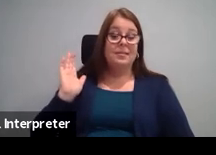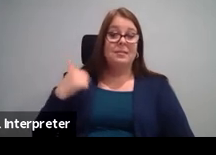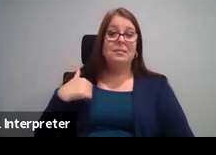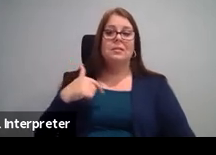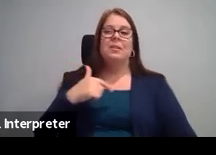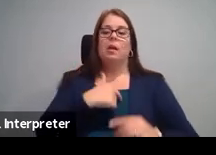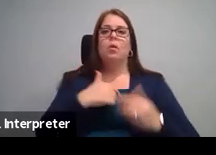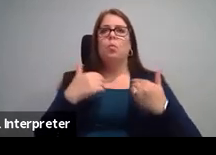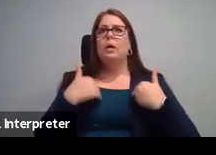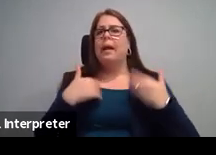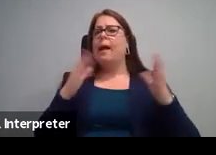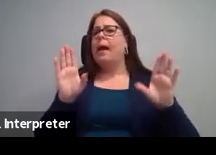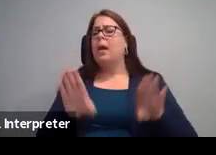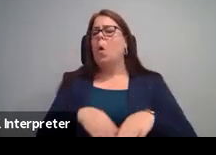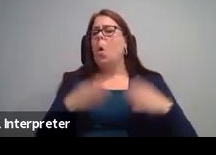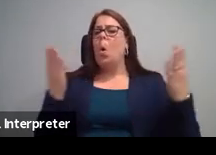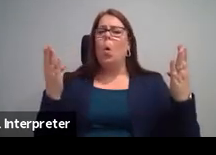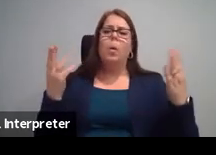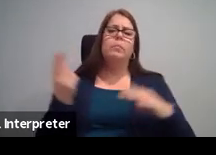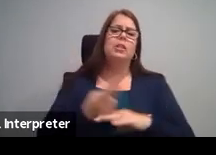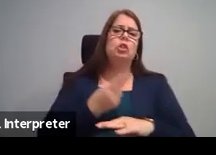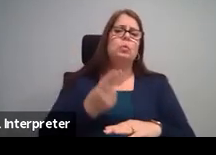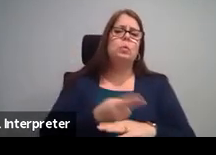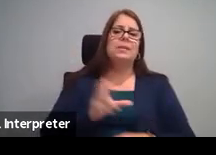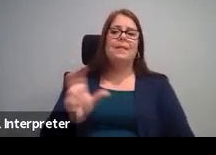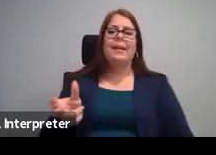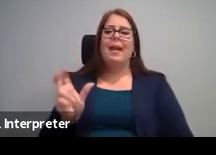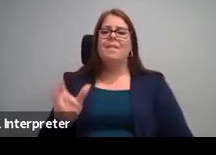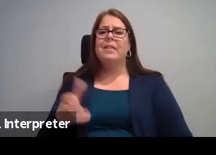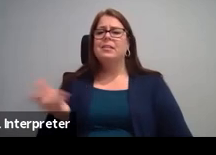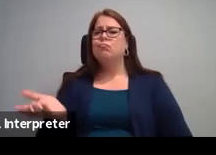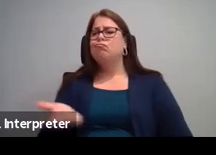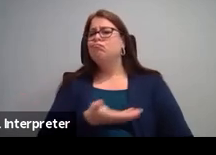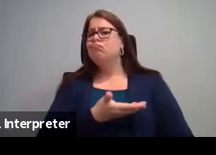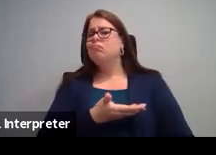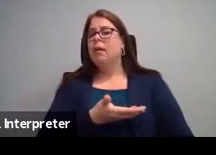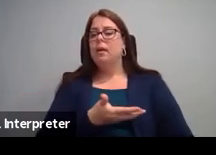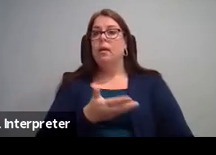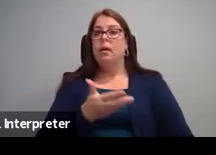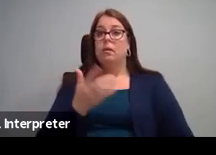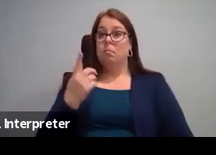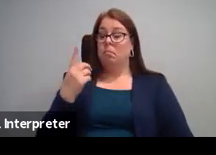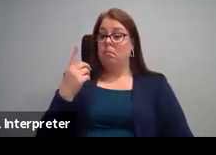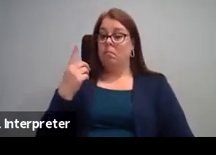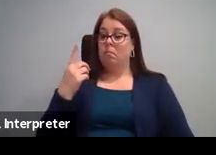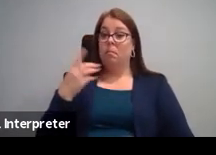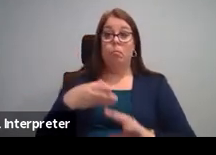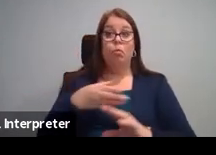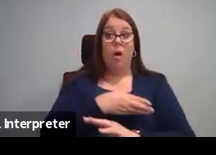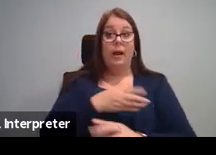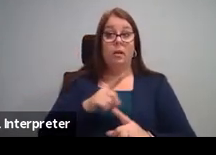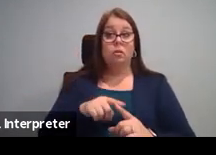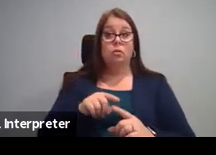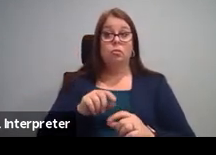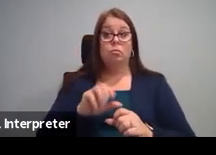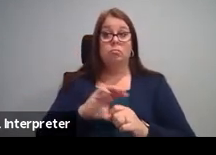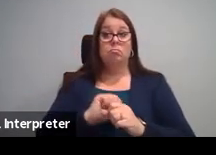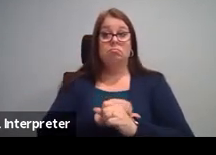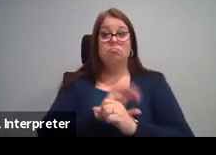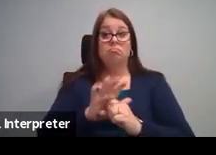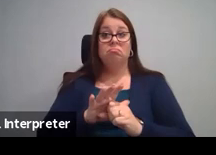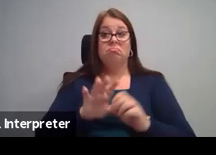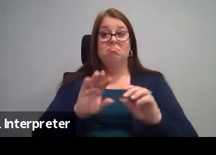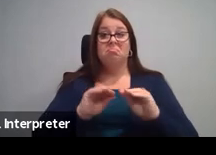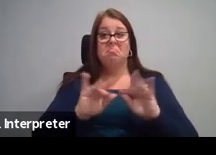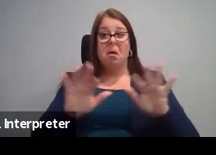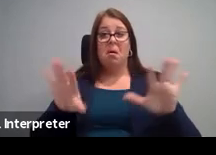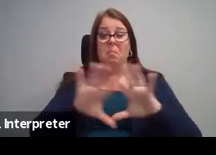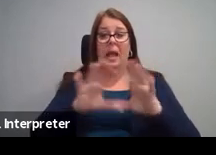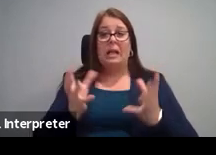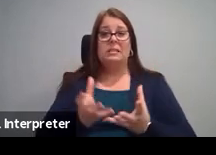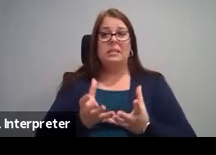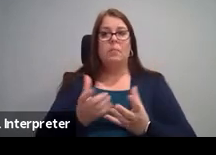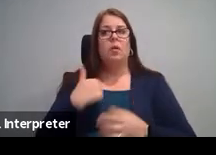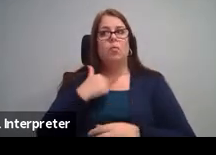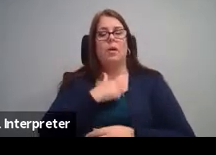Laurie Arnold: Open use of Canvas and we, you know, in the past year prior to the pandemic kidding. Actually, we realized that it was an area that we really felt that needs to be tightened up. So, for example, teachers.